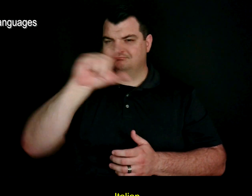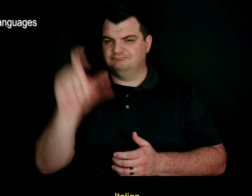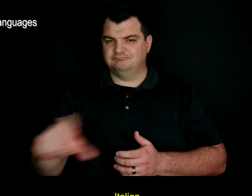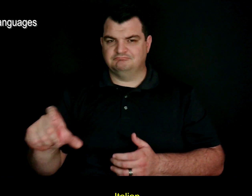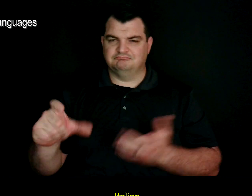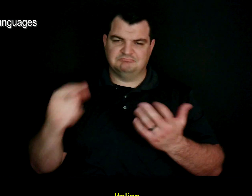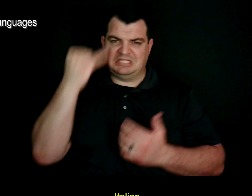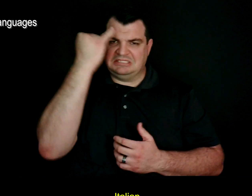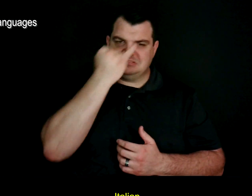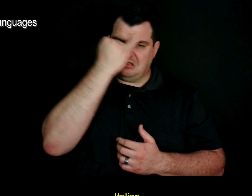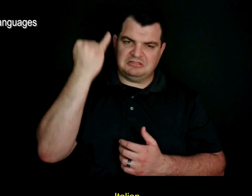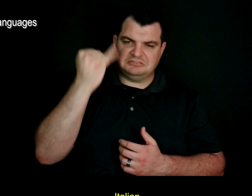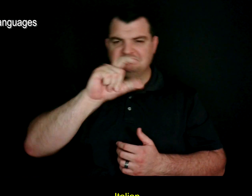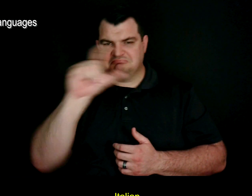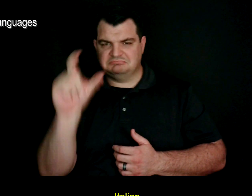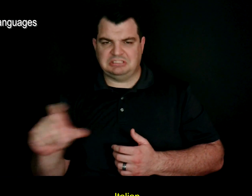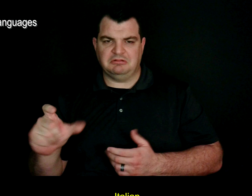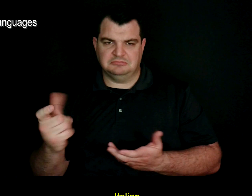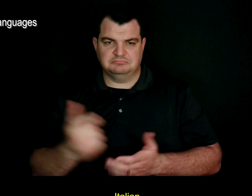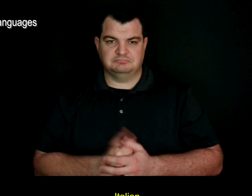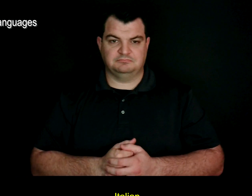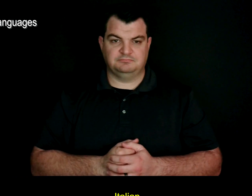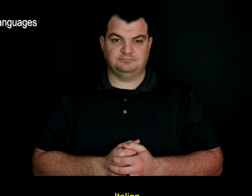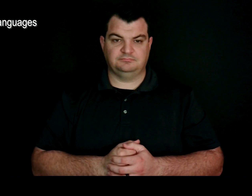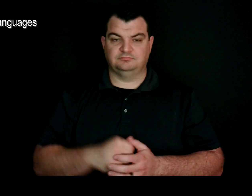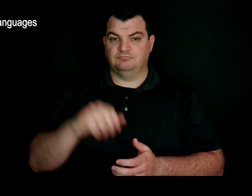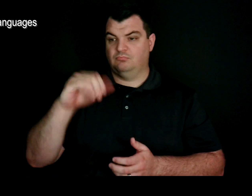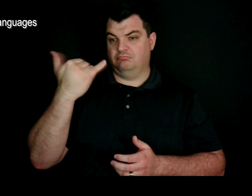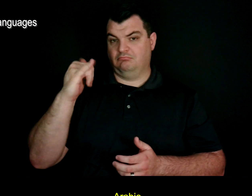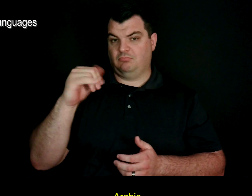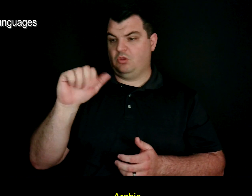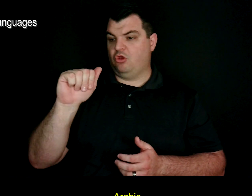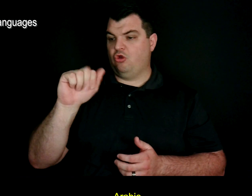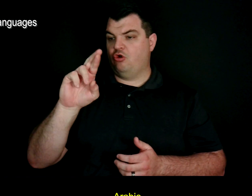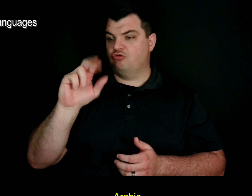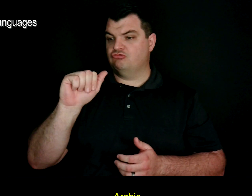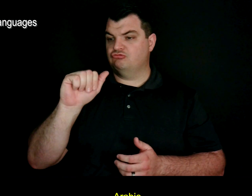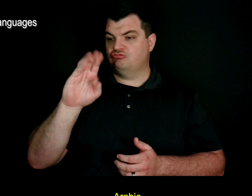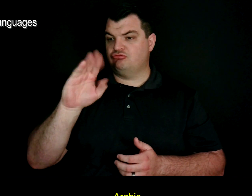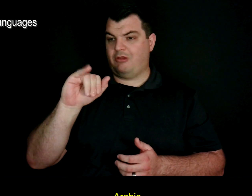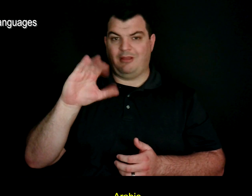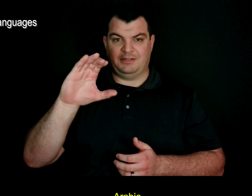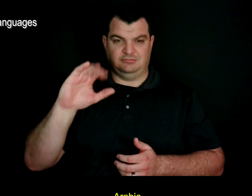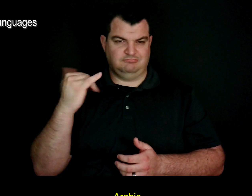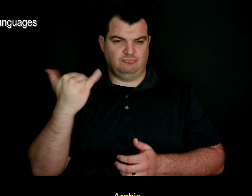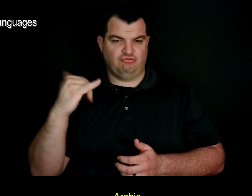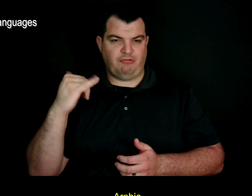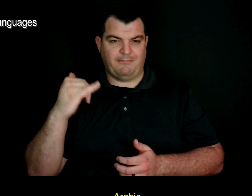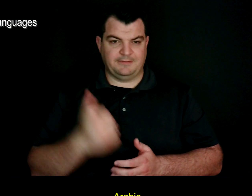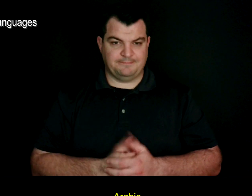Italian, Arabic,